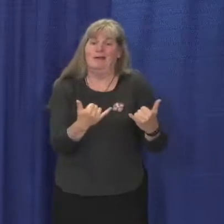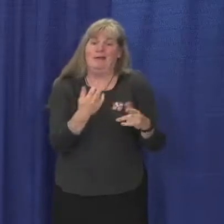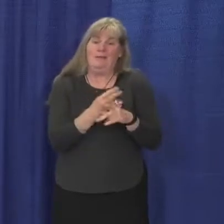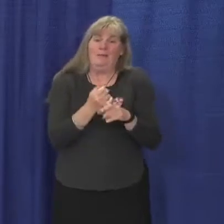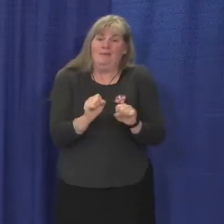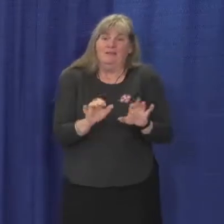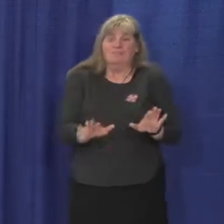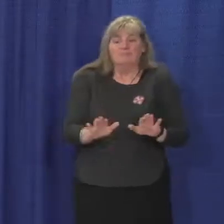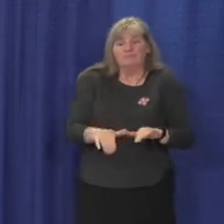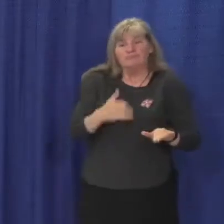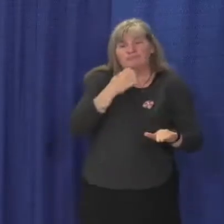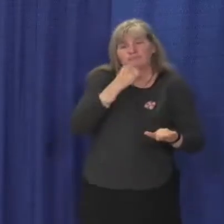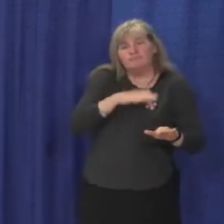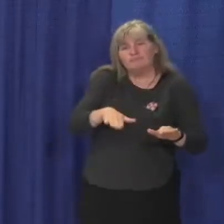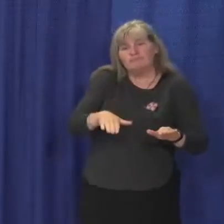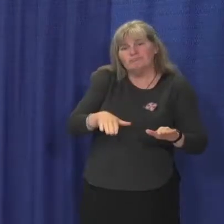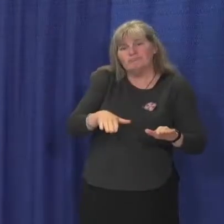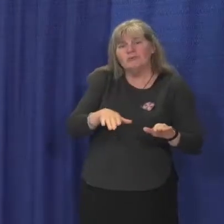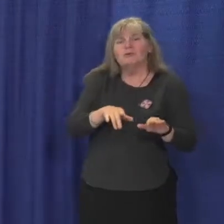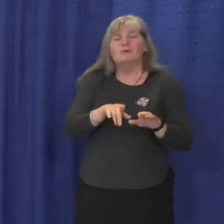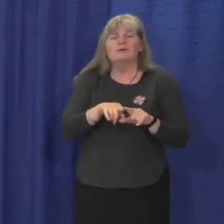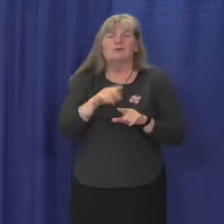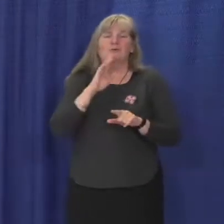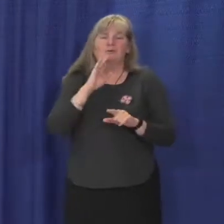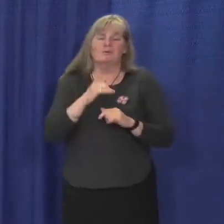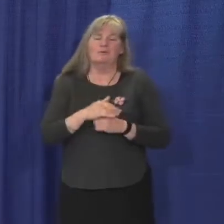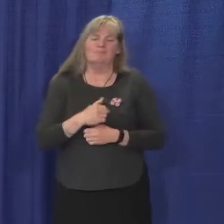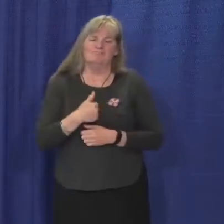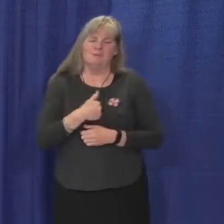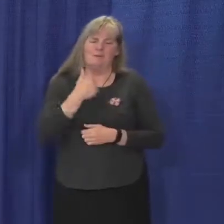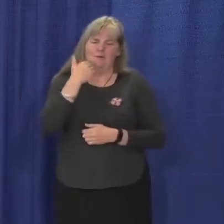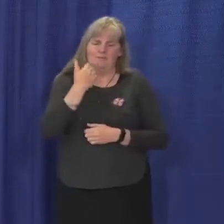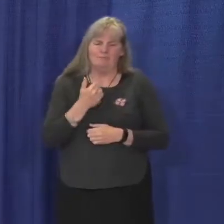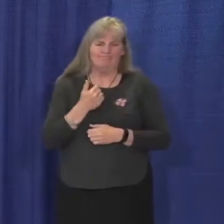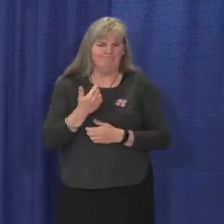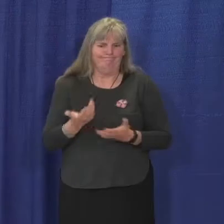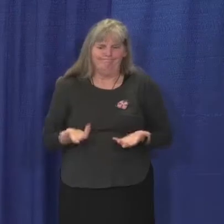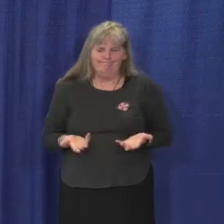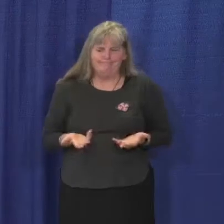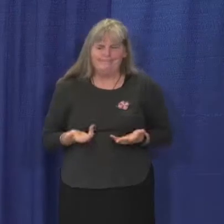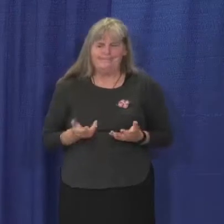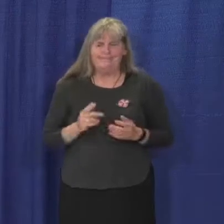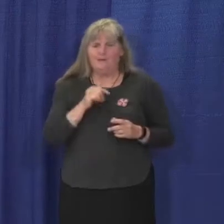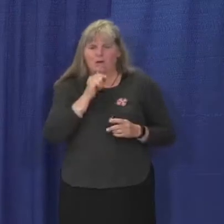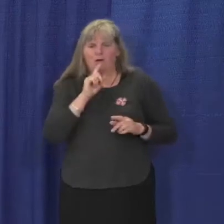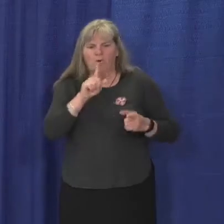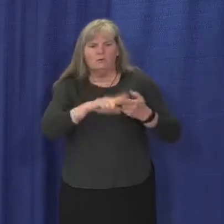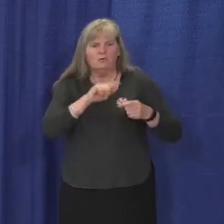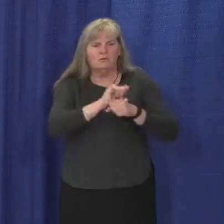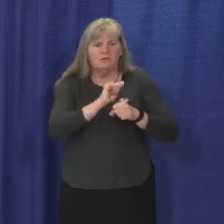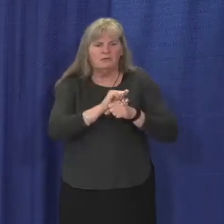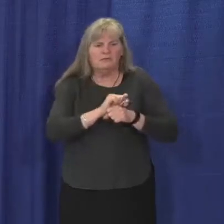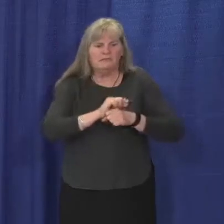cannot get the vaccine. That's being said I know that choosing not to go to work can